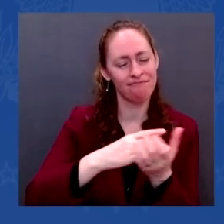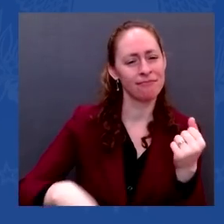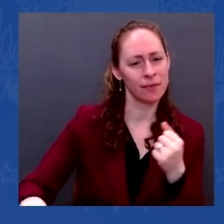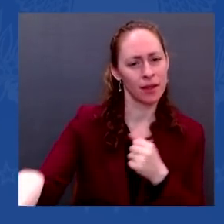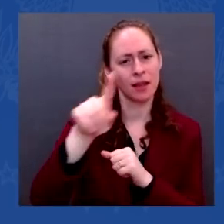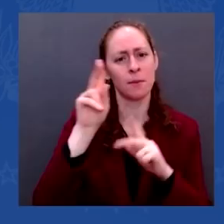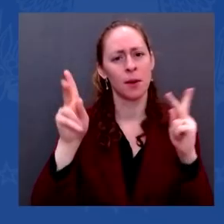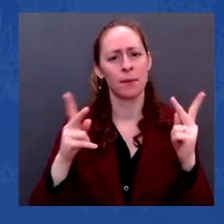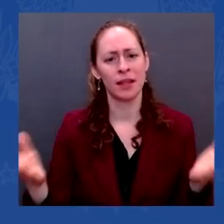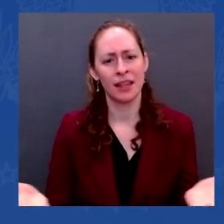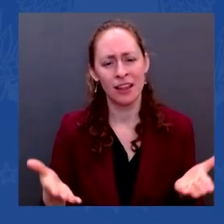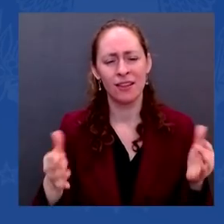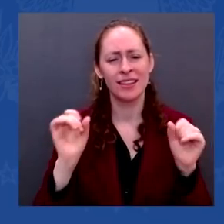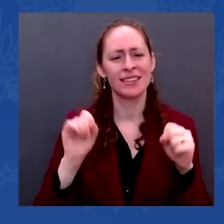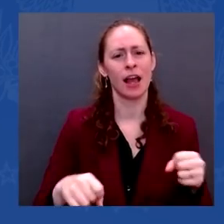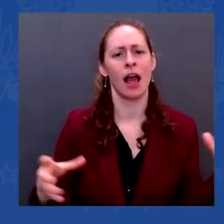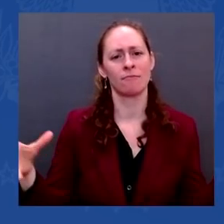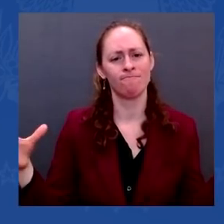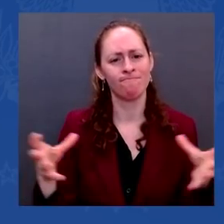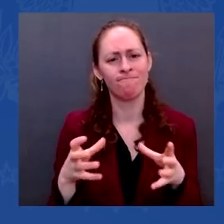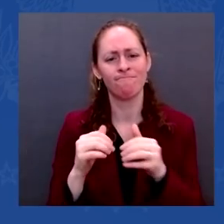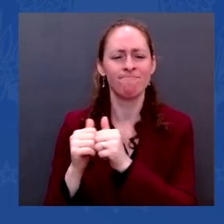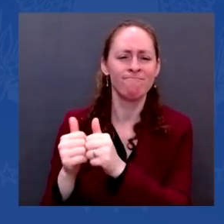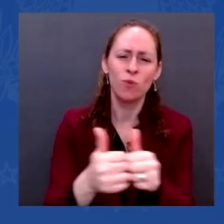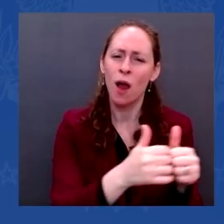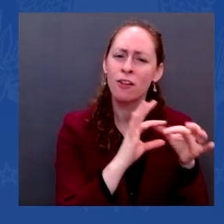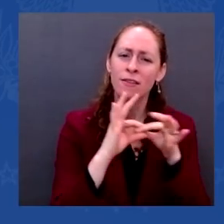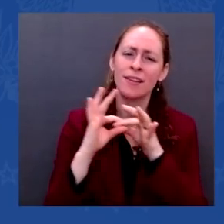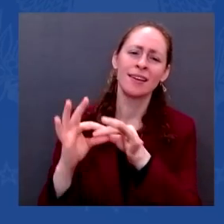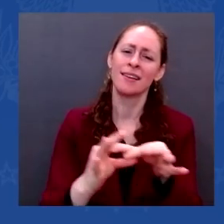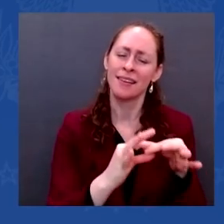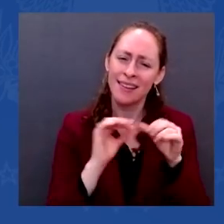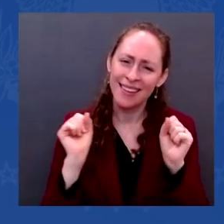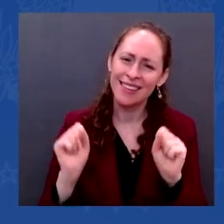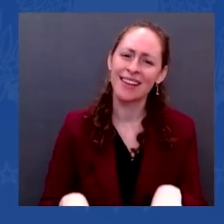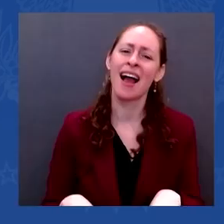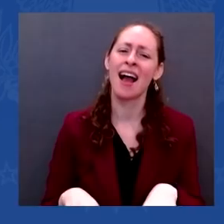We do bad things when we get frightened. Saint Augustine wrote that,